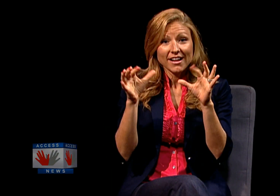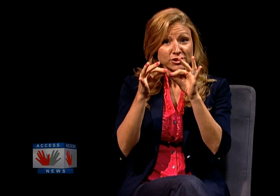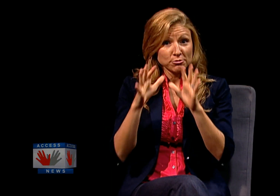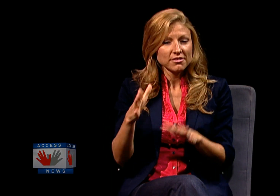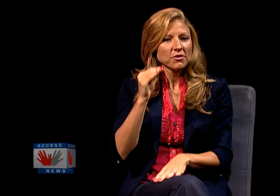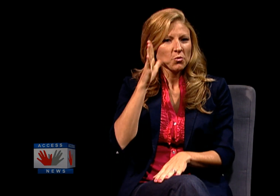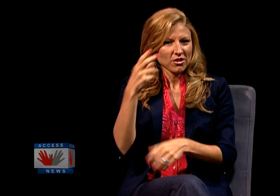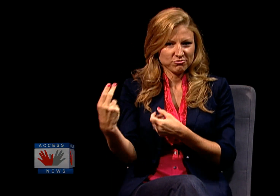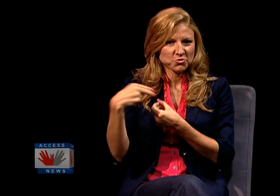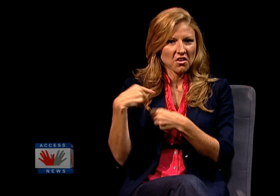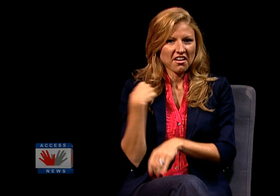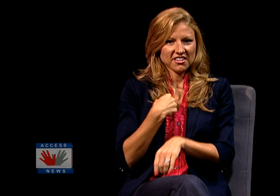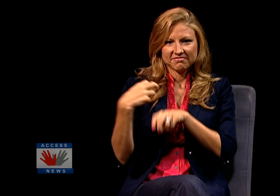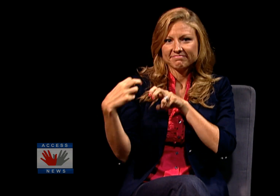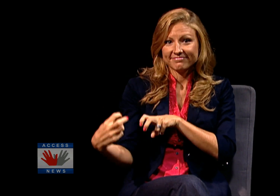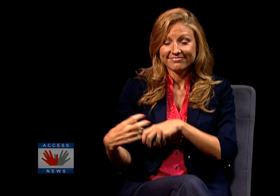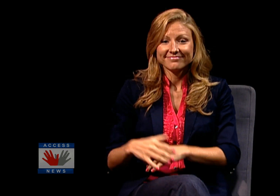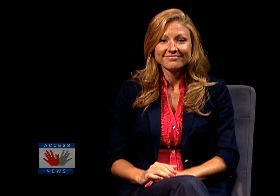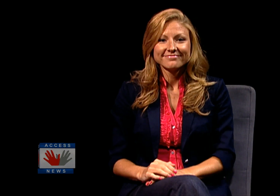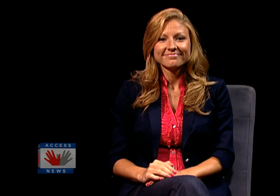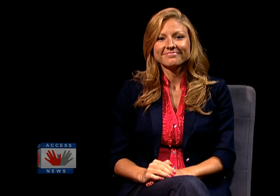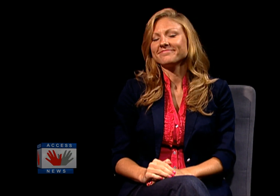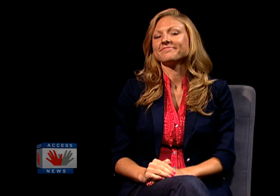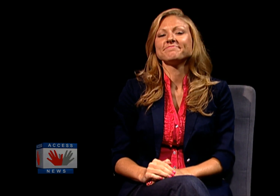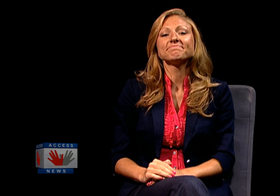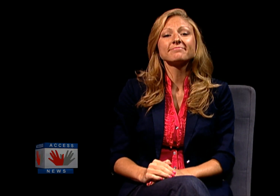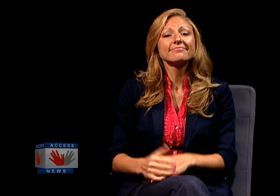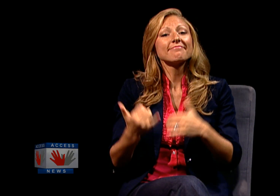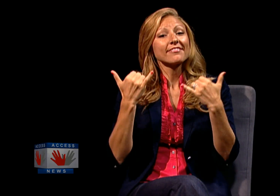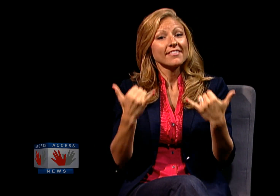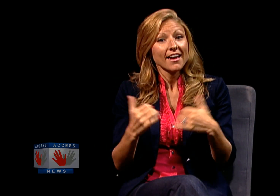WHO IS A CERTIFIED INTERPRETER AND WILL BE JOINING US ON THE SET.